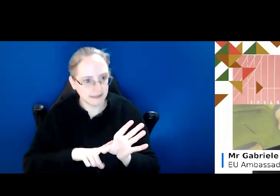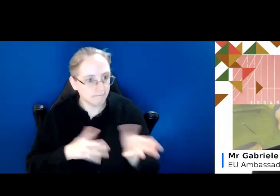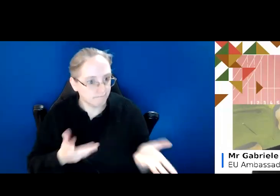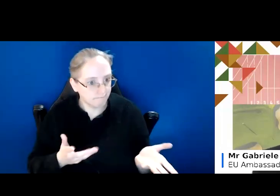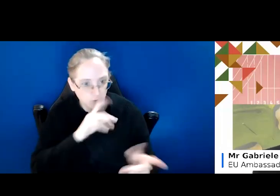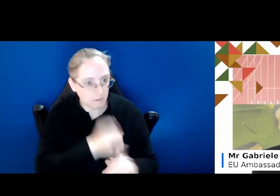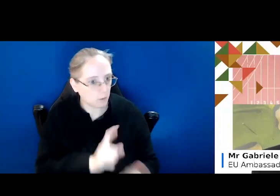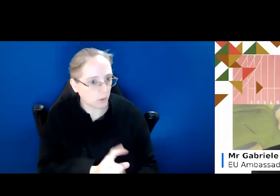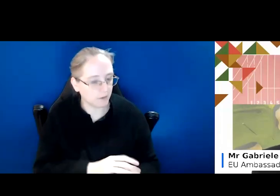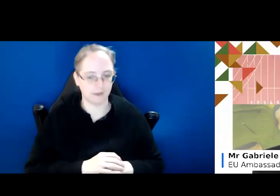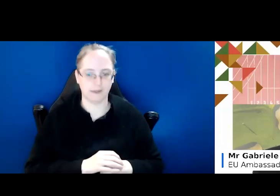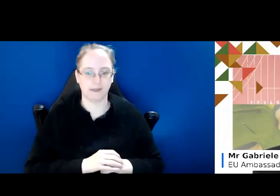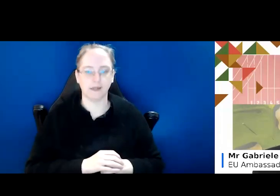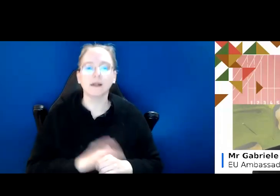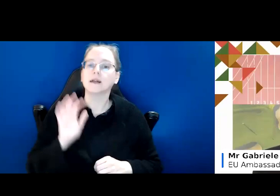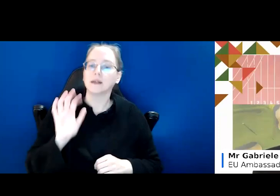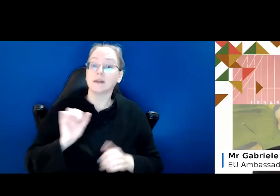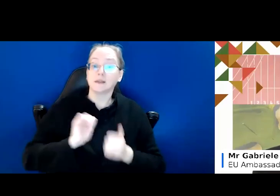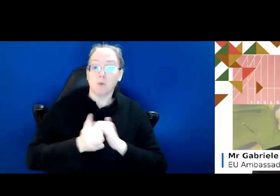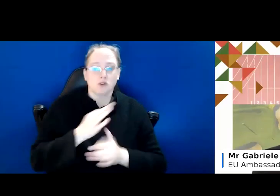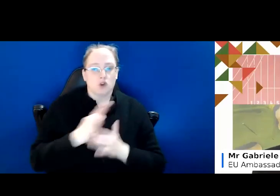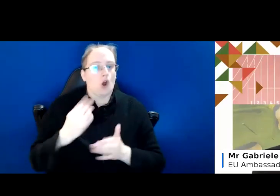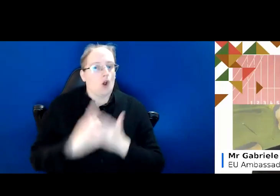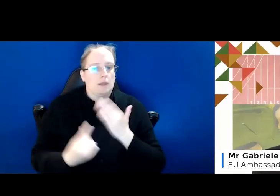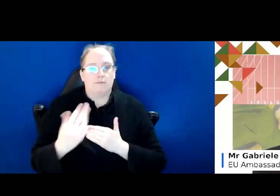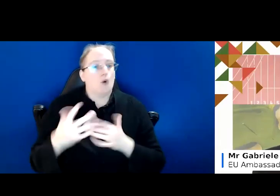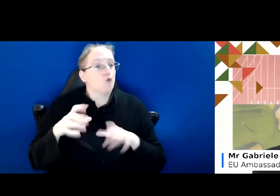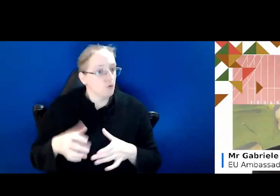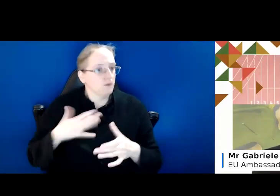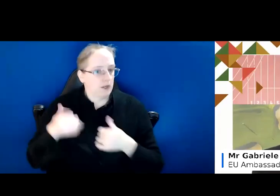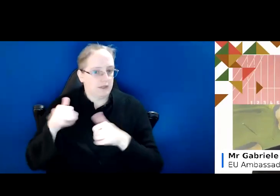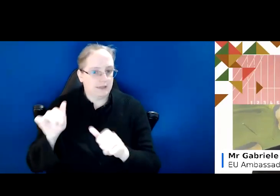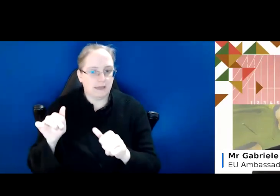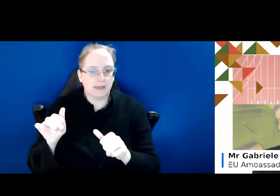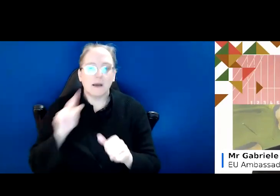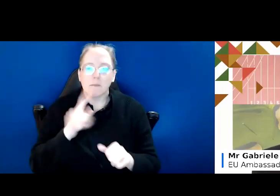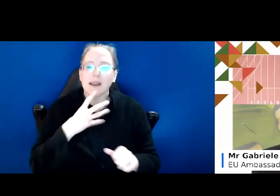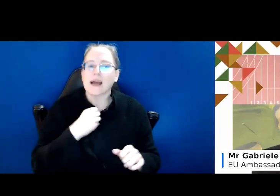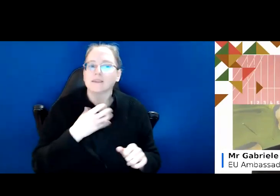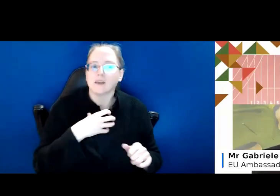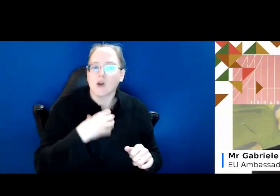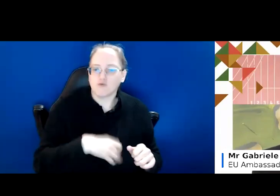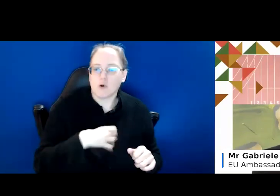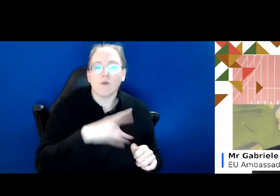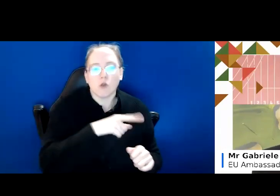It also has a role in holding those who wish to spread hatred and vision to account.